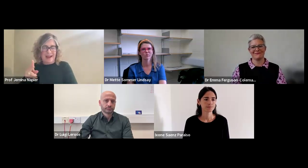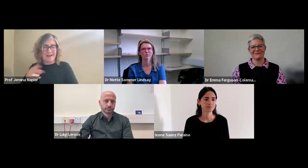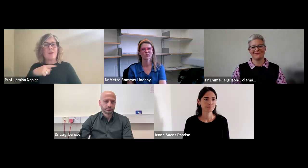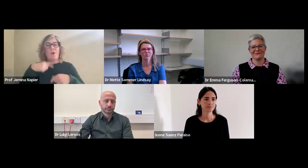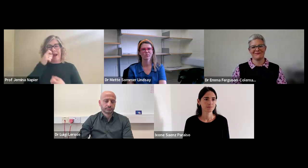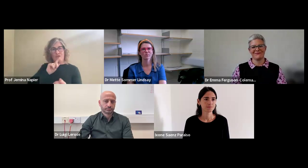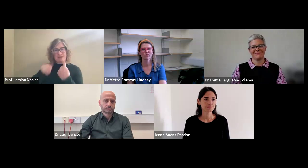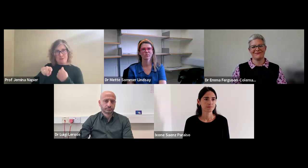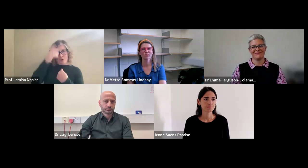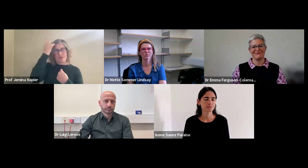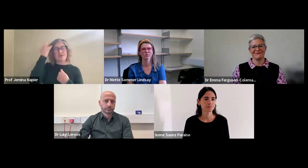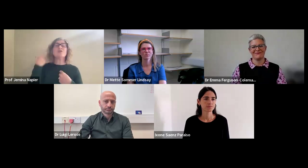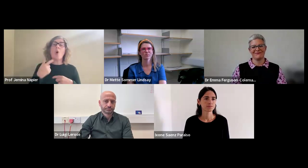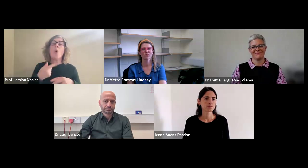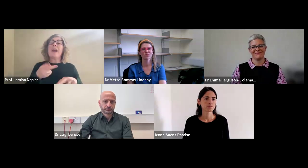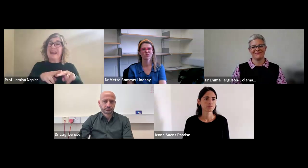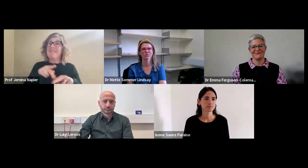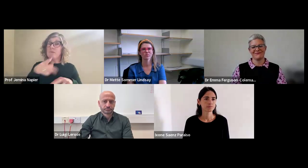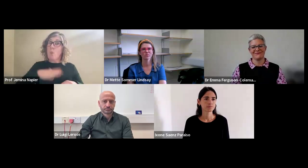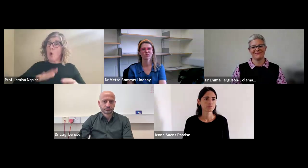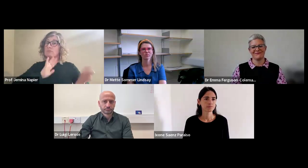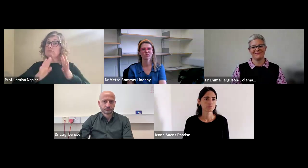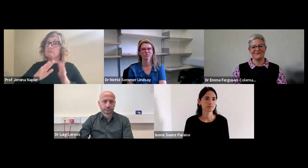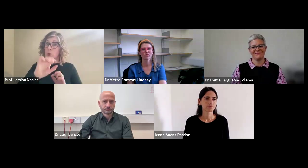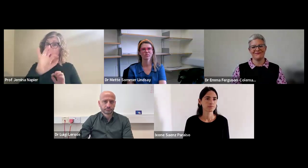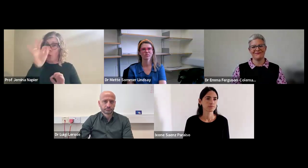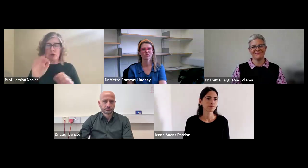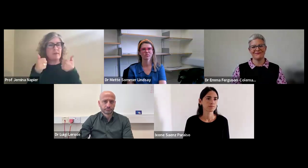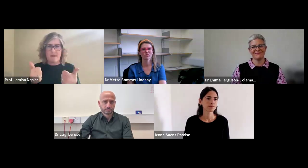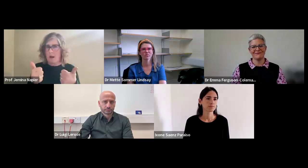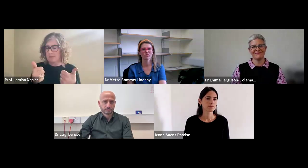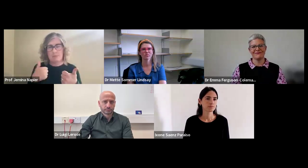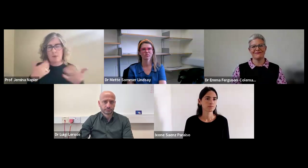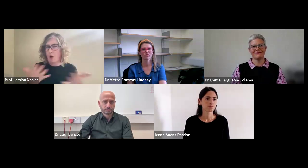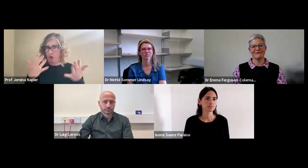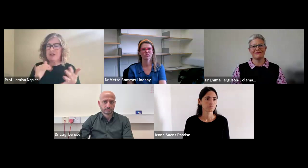asked a question so you're a regular participant again. So if you do want to ask a question in BSL